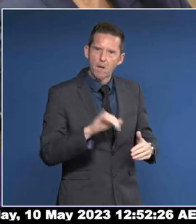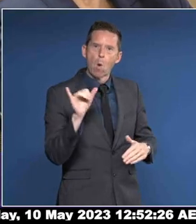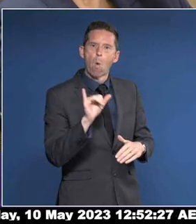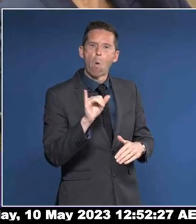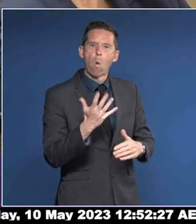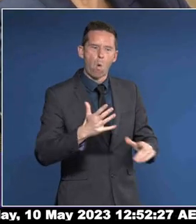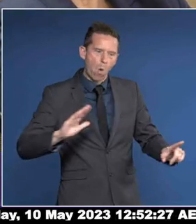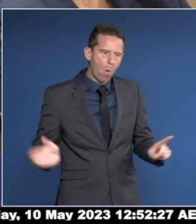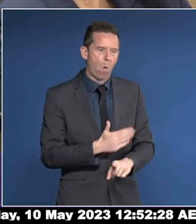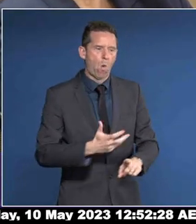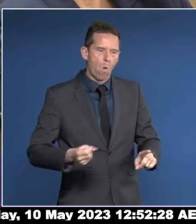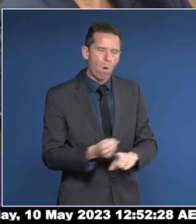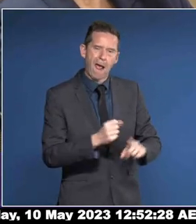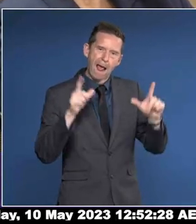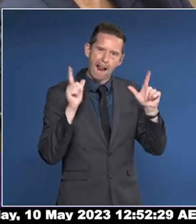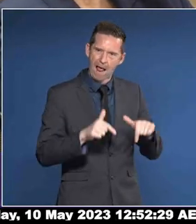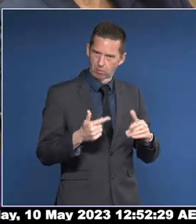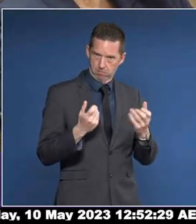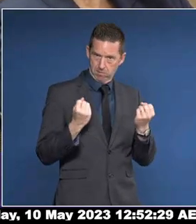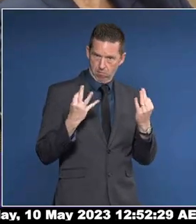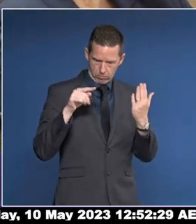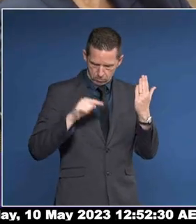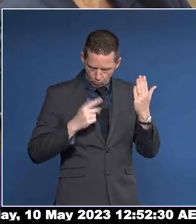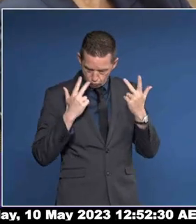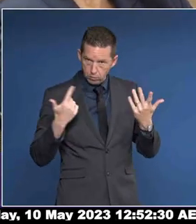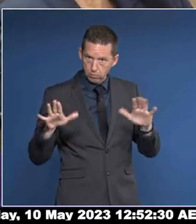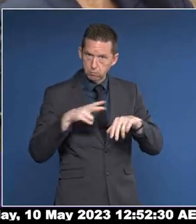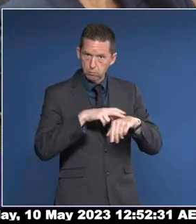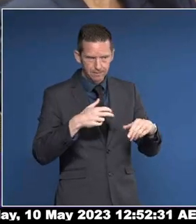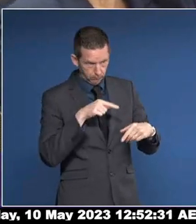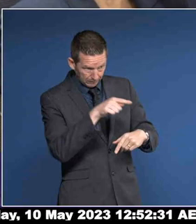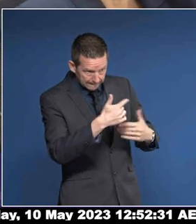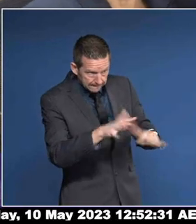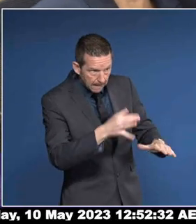smacking them loudly. There's nothing to indicate that the police raised that with Mr Barrett. Do you agree with that?